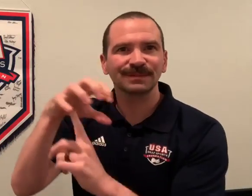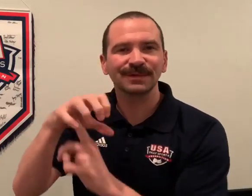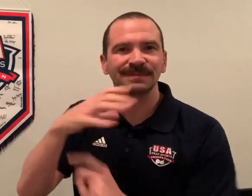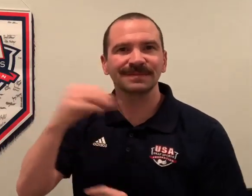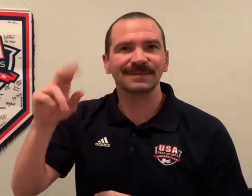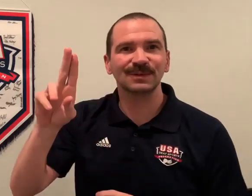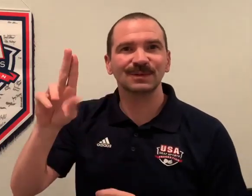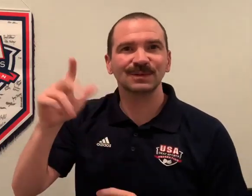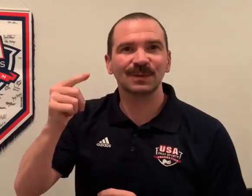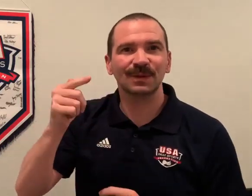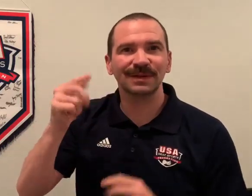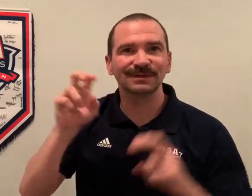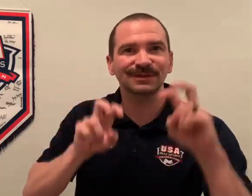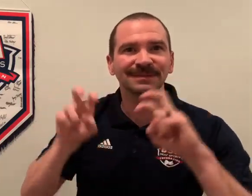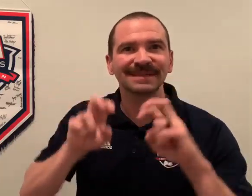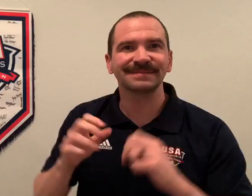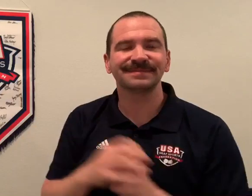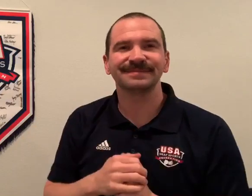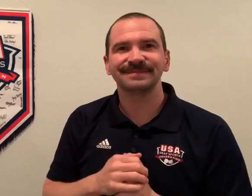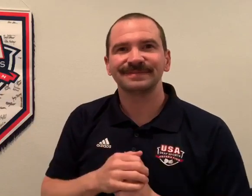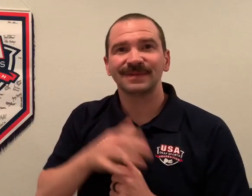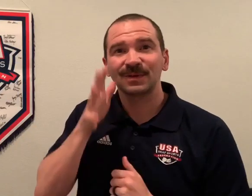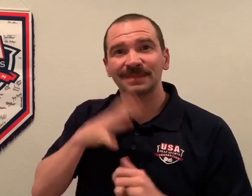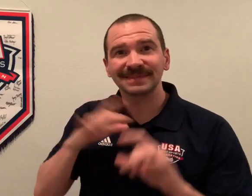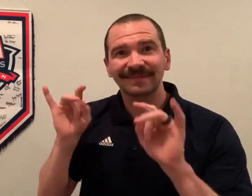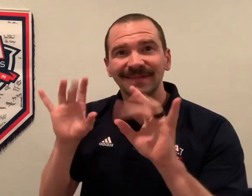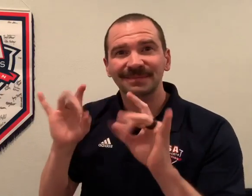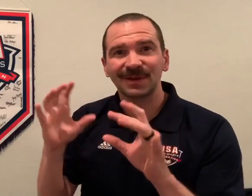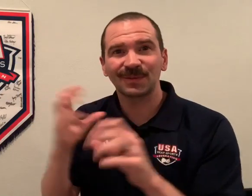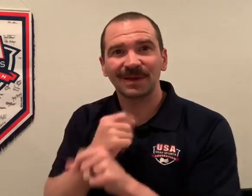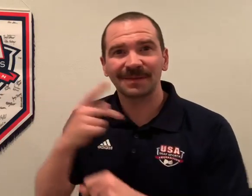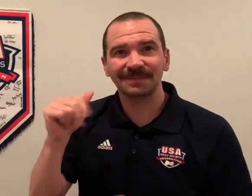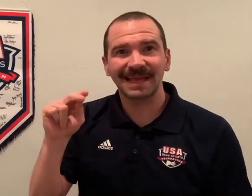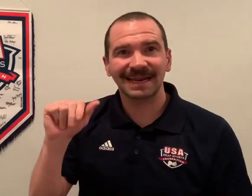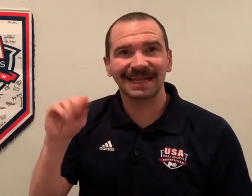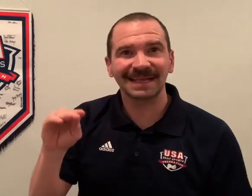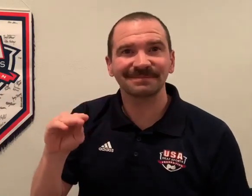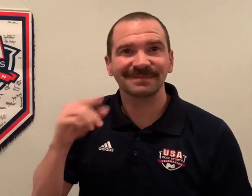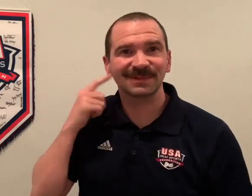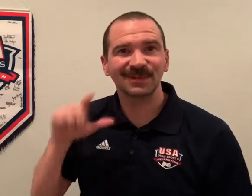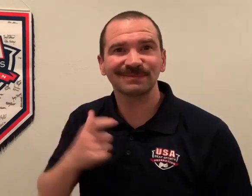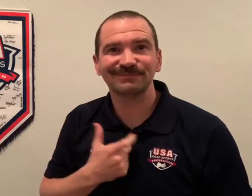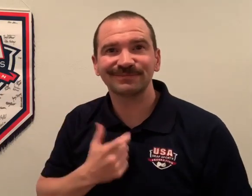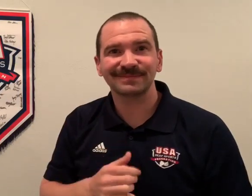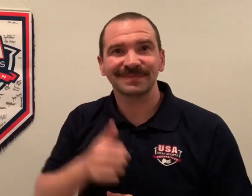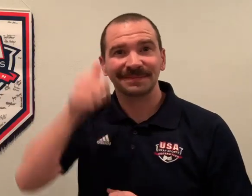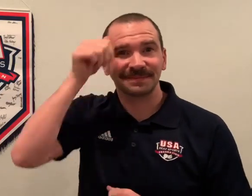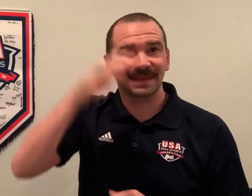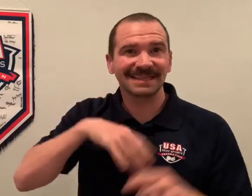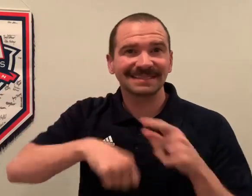the World Championship and the Under-21 tournament. The women's volleyball team won the gold medal at the Pan Am.